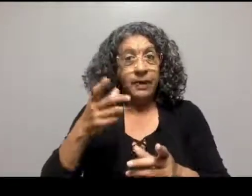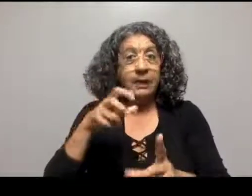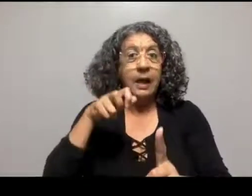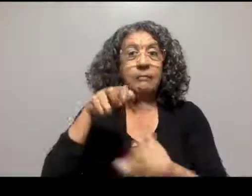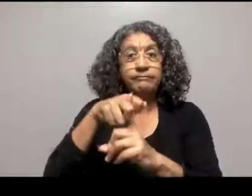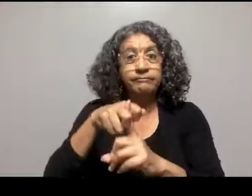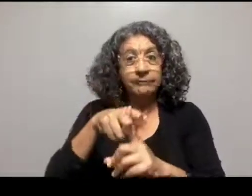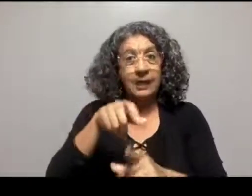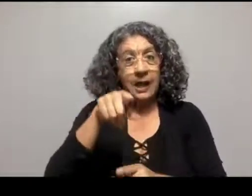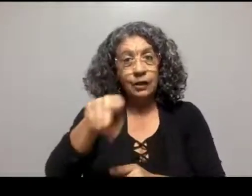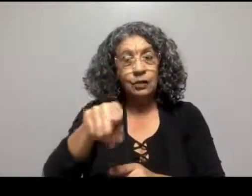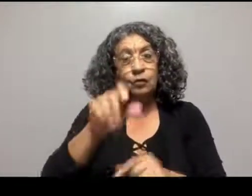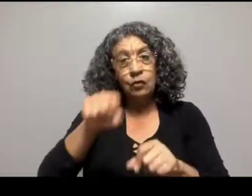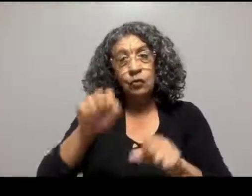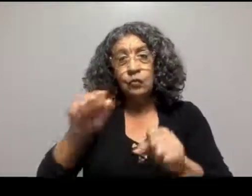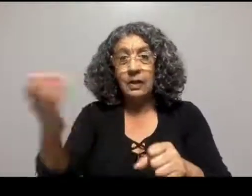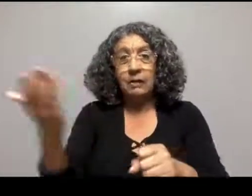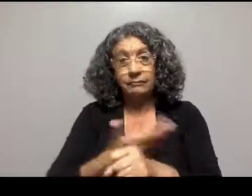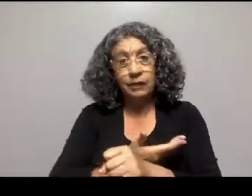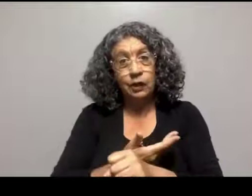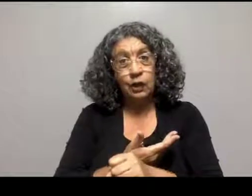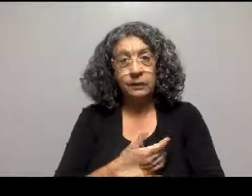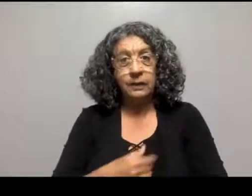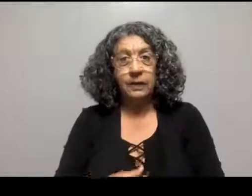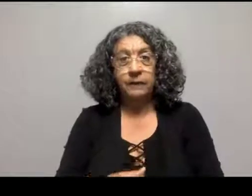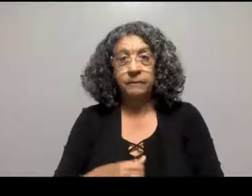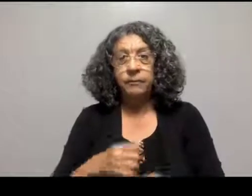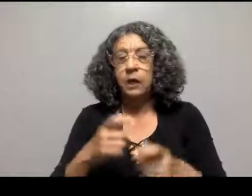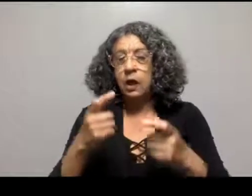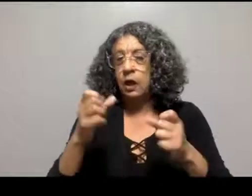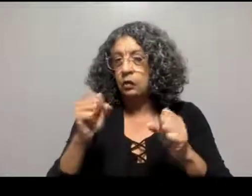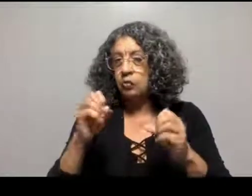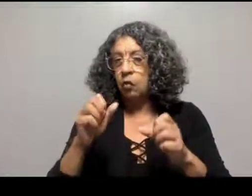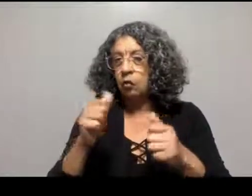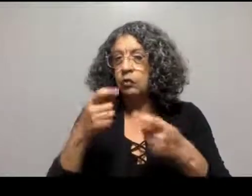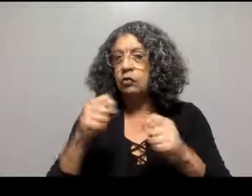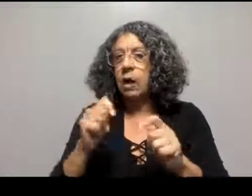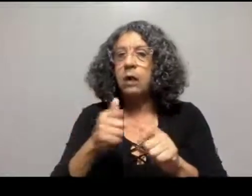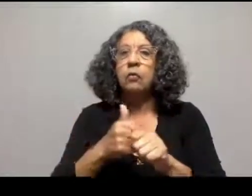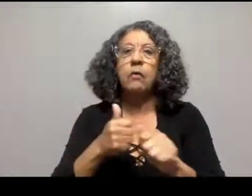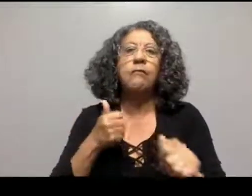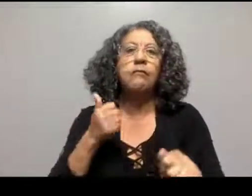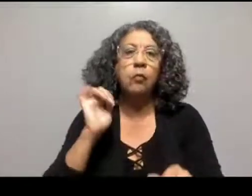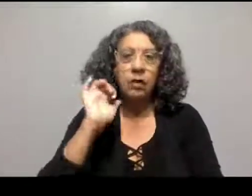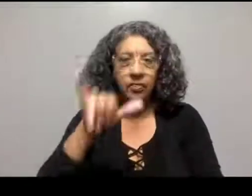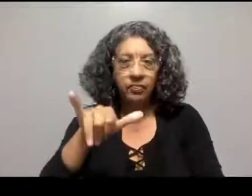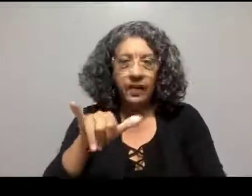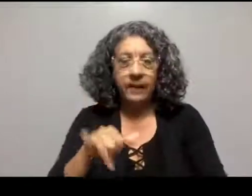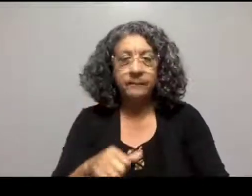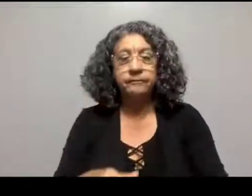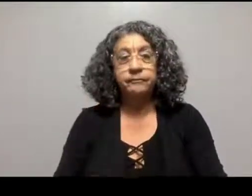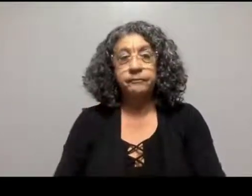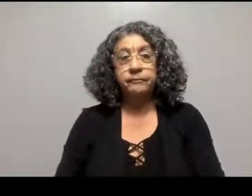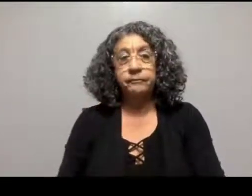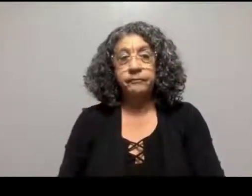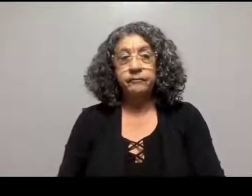and if they catch you stealing you'll be fired. So try to avoid that.